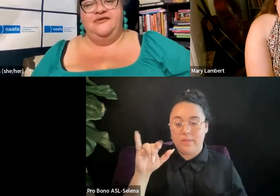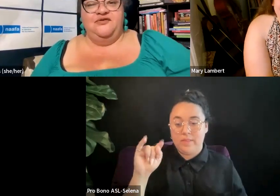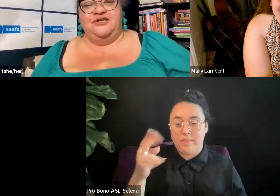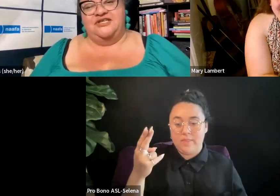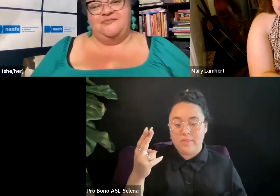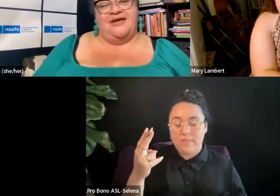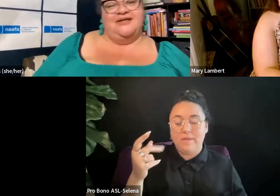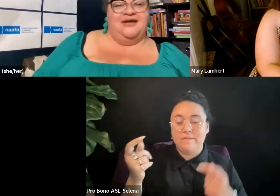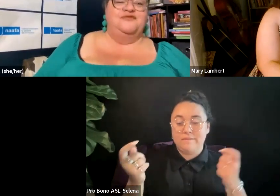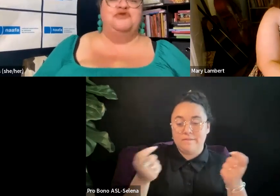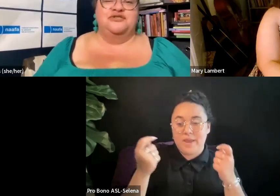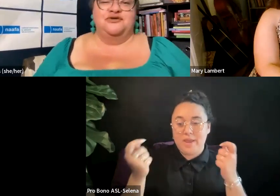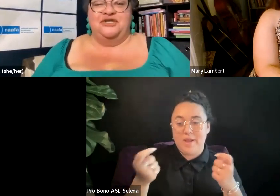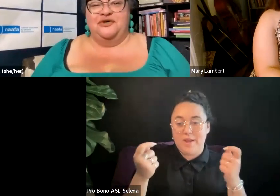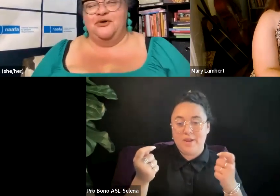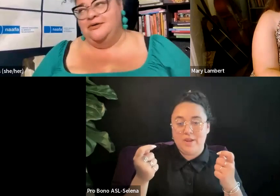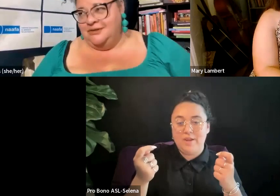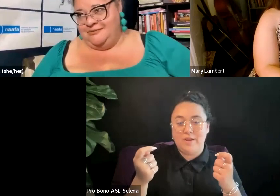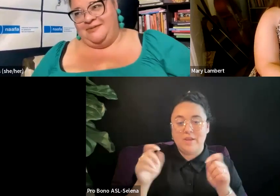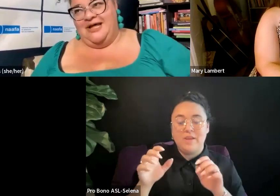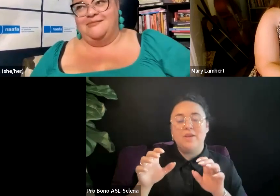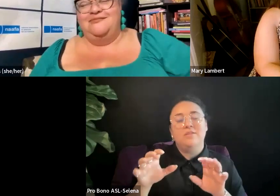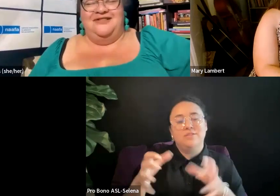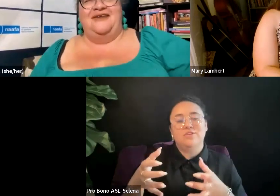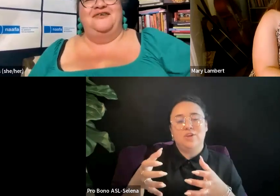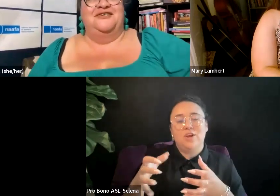if you had just been like a few years earlier or maybe a lot a lot of years